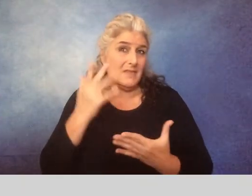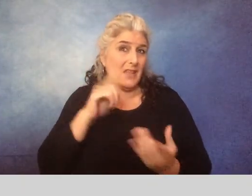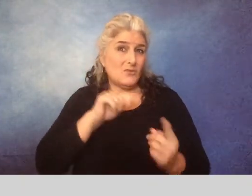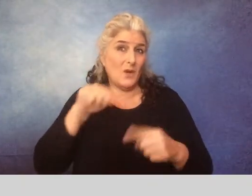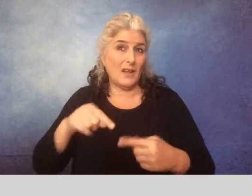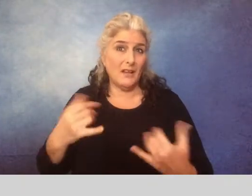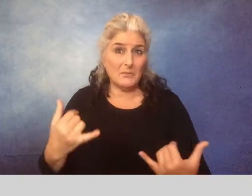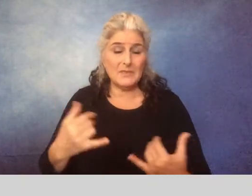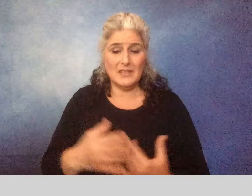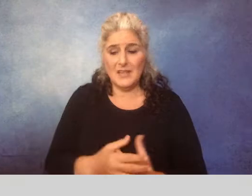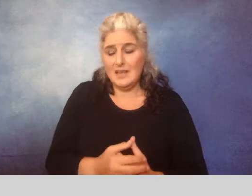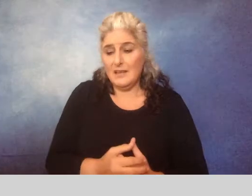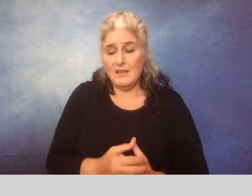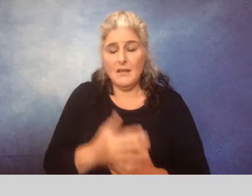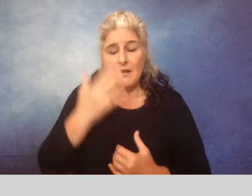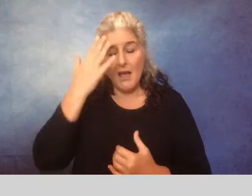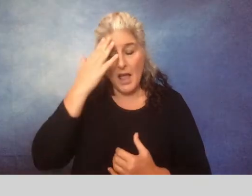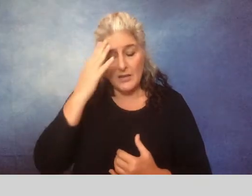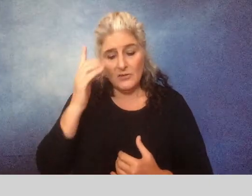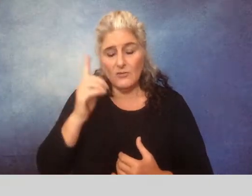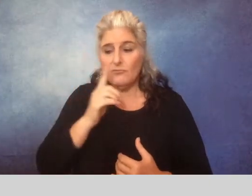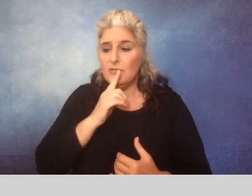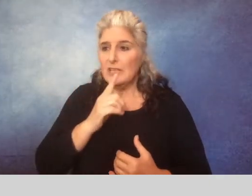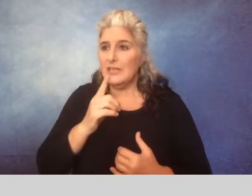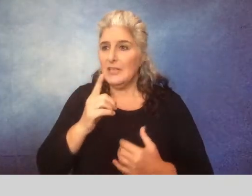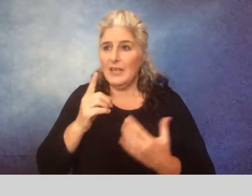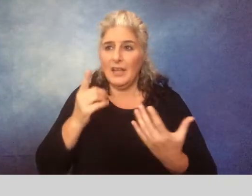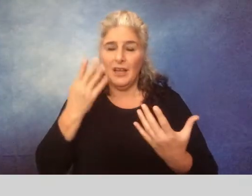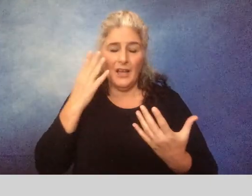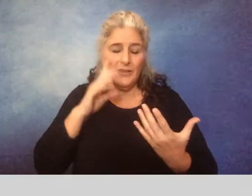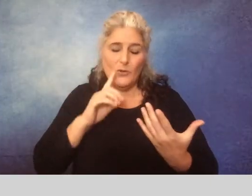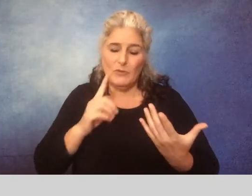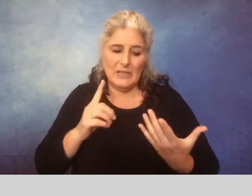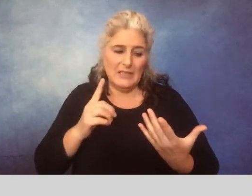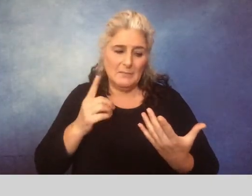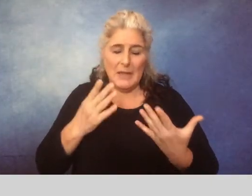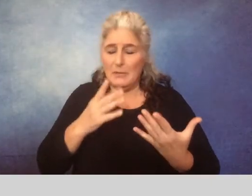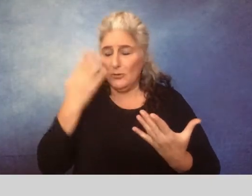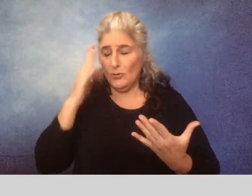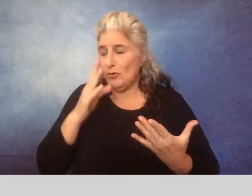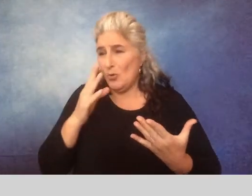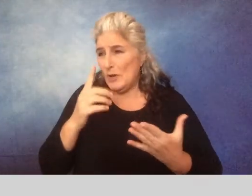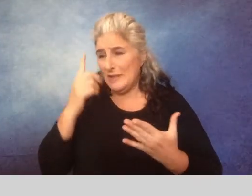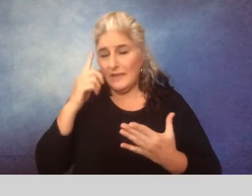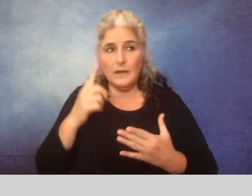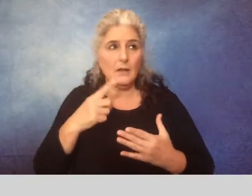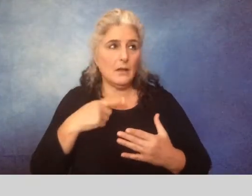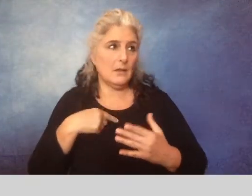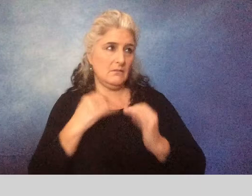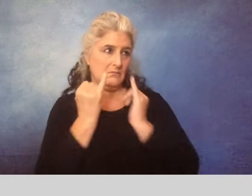I normally don't do things like this. "Am I crazy for not liking this guy?"